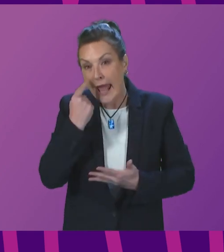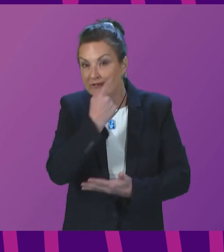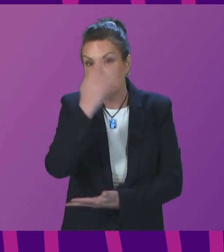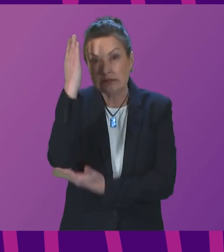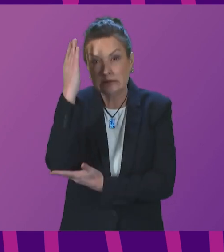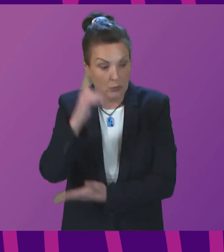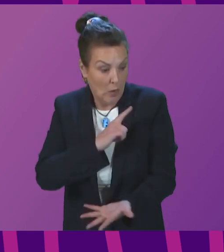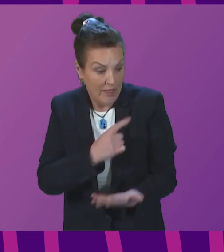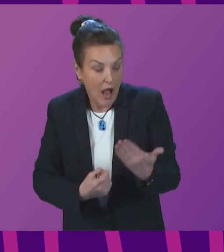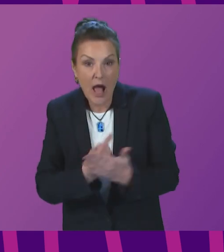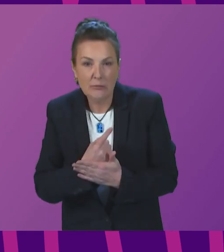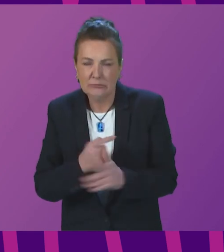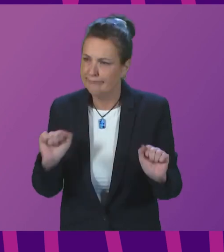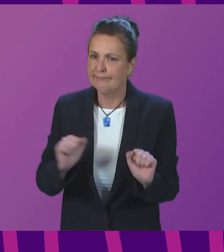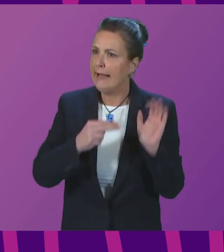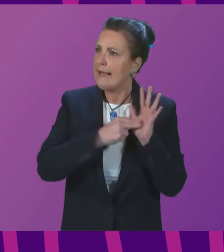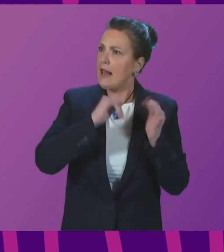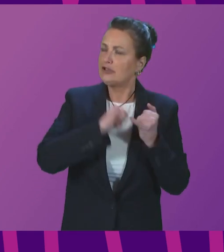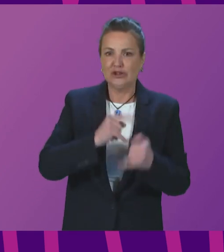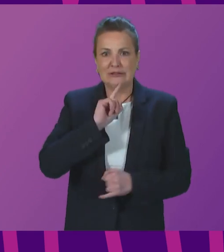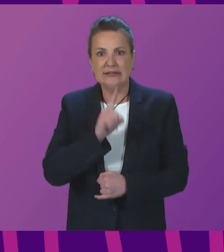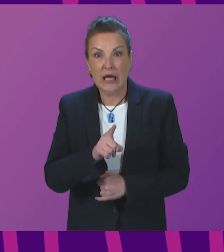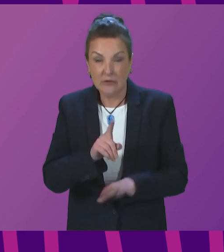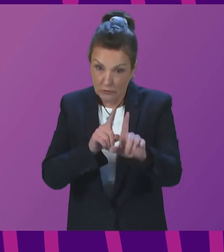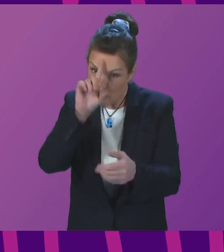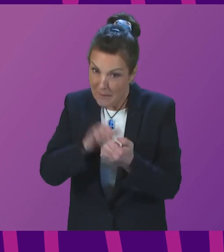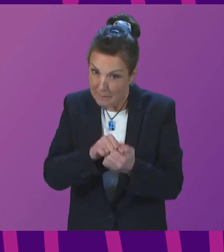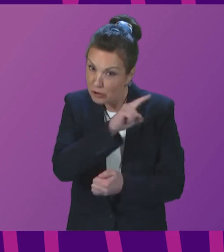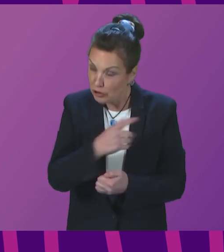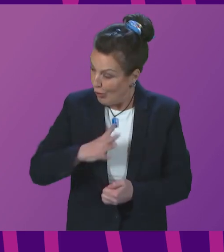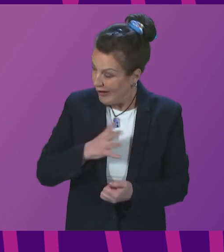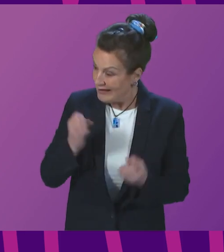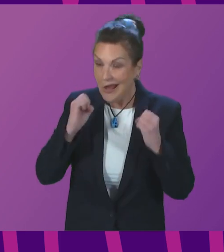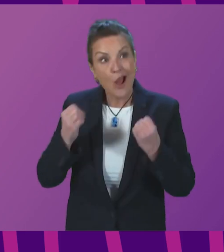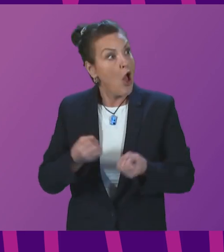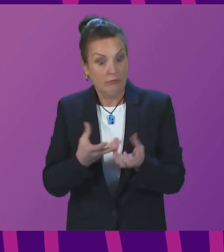Nicola Sturgeon’s whole claim here, even after she has lost £250 million without building